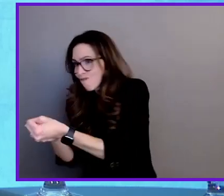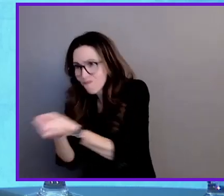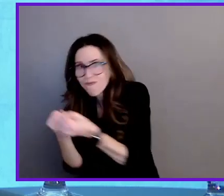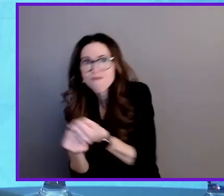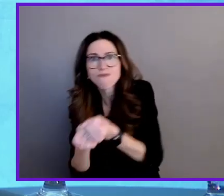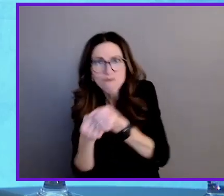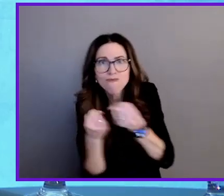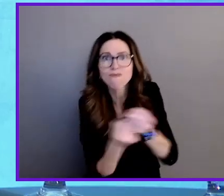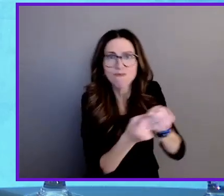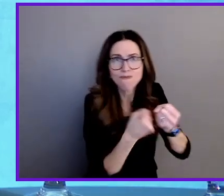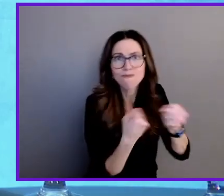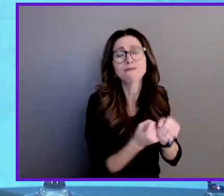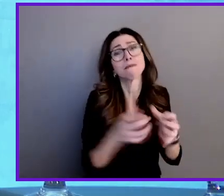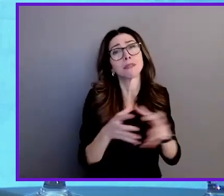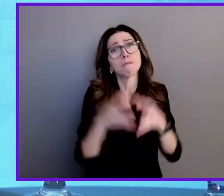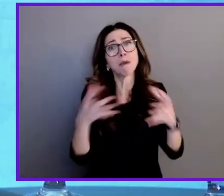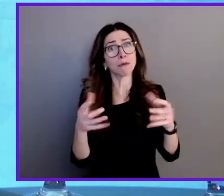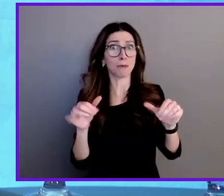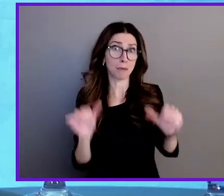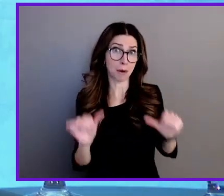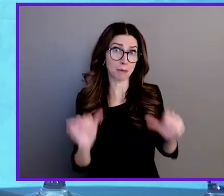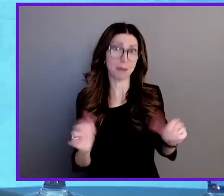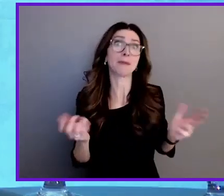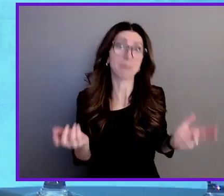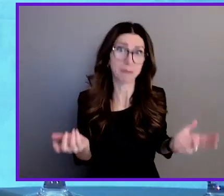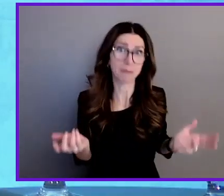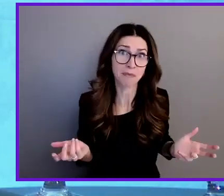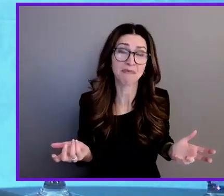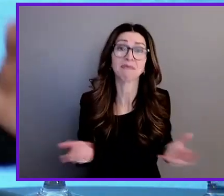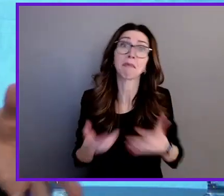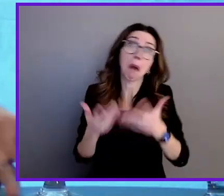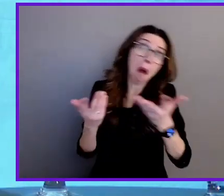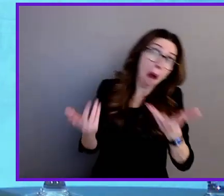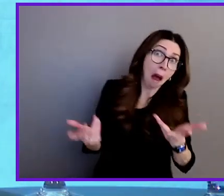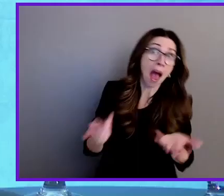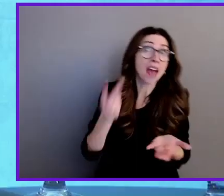and unless the government announces that it’s ready to just increase our budget